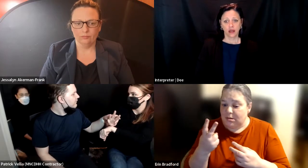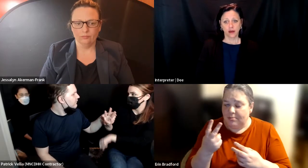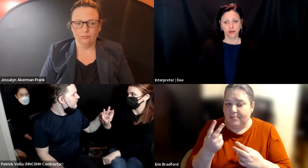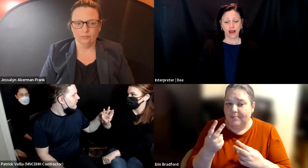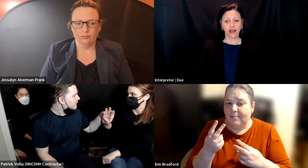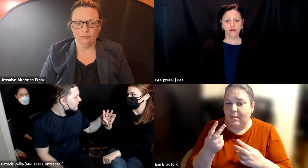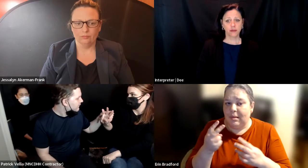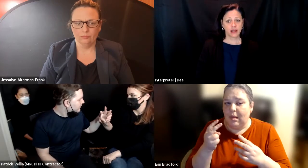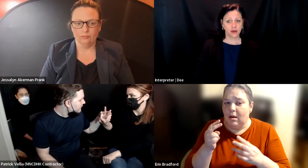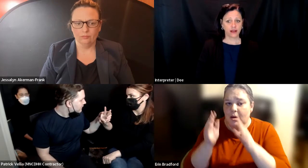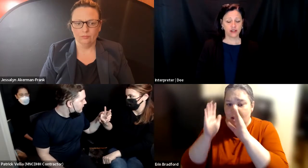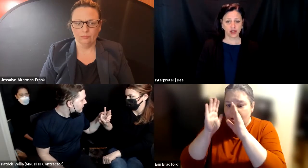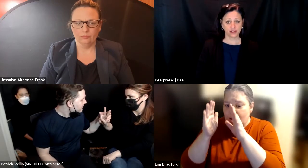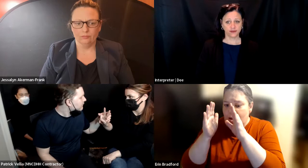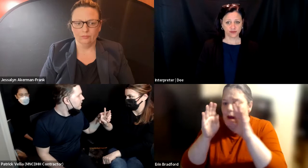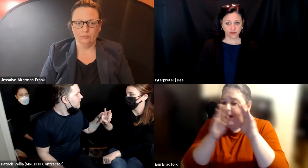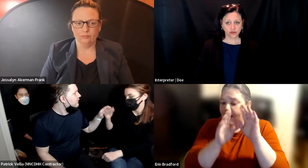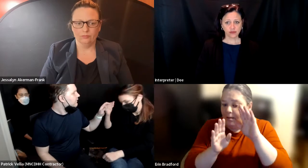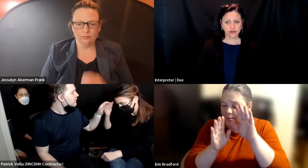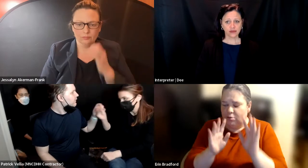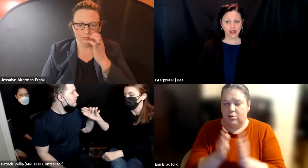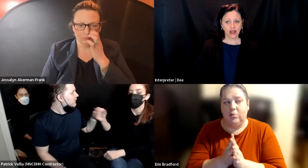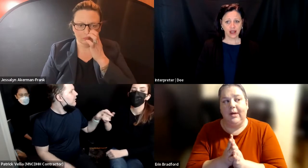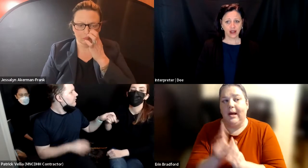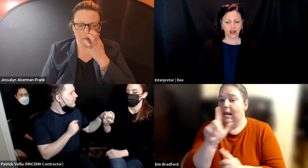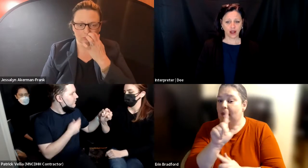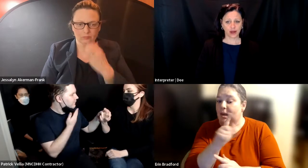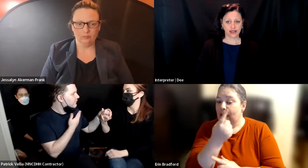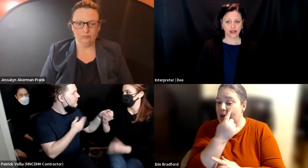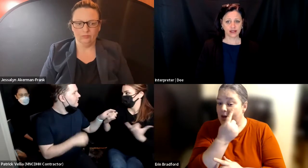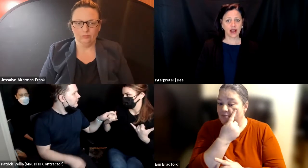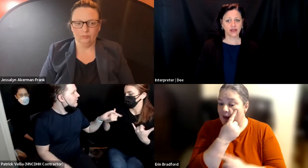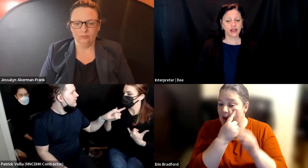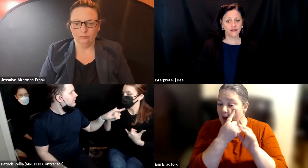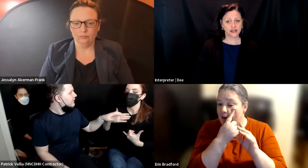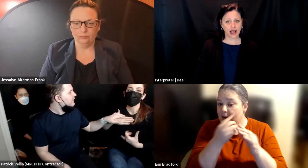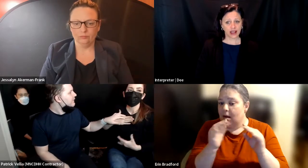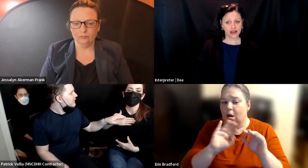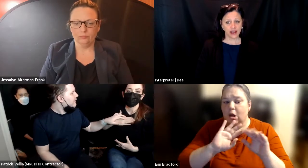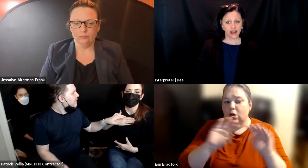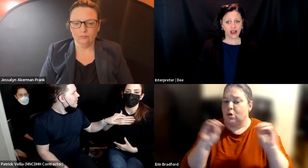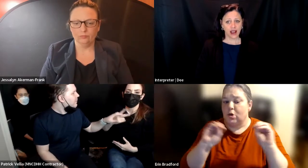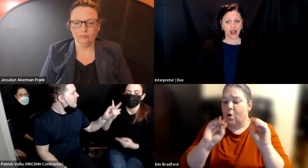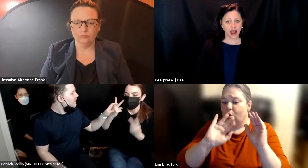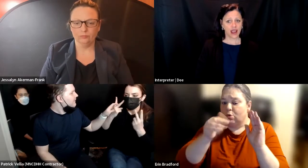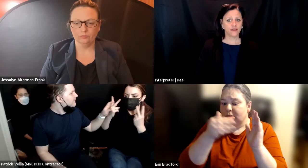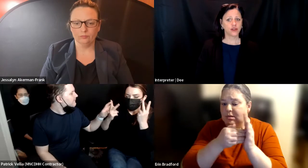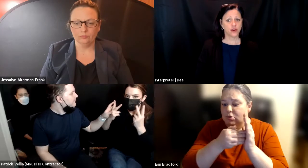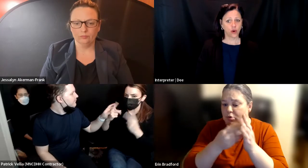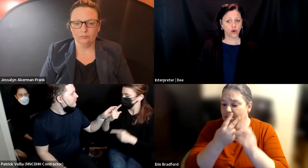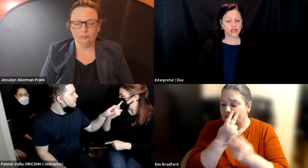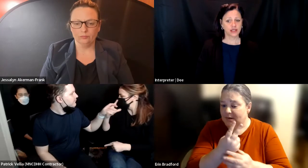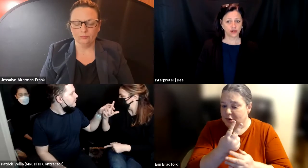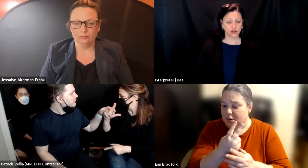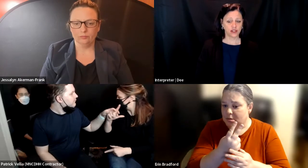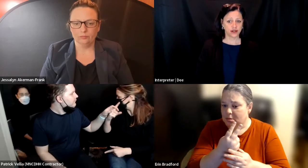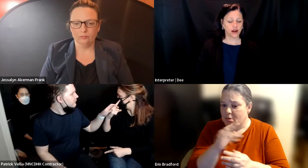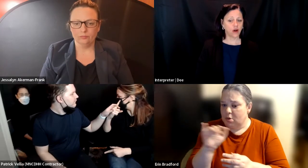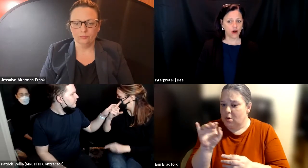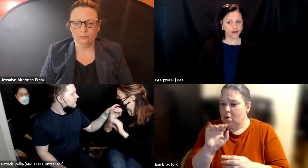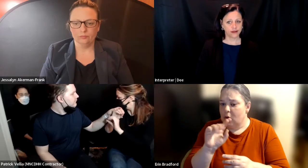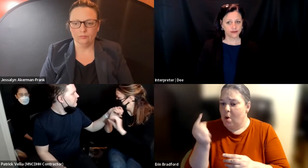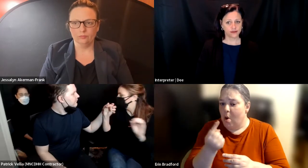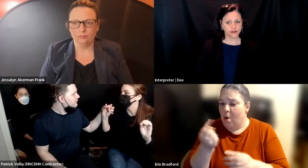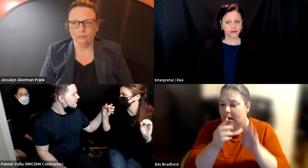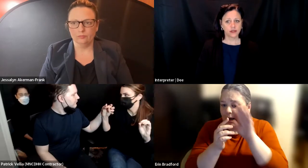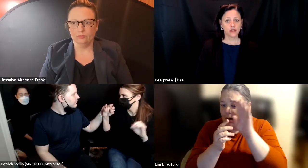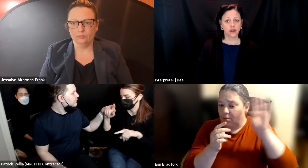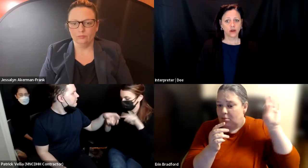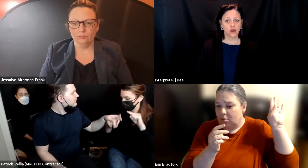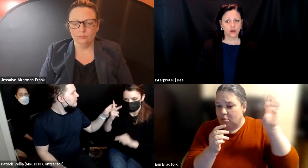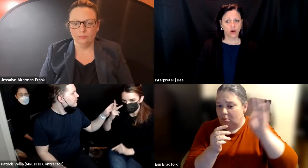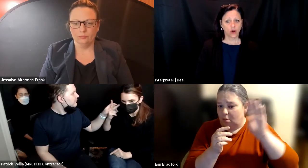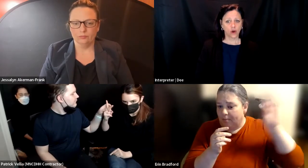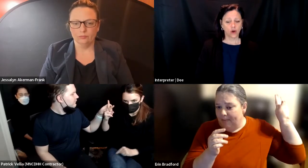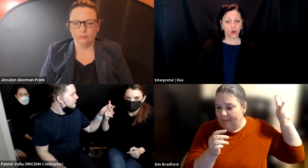Erin: Very good.